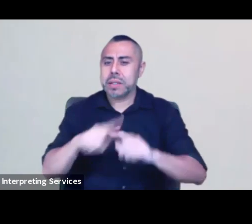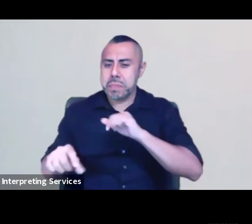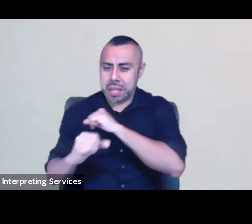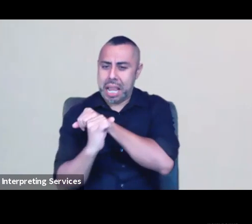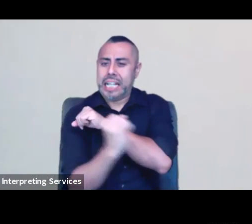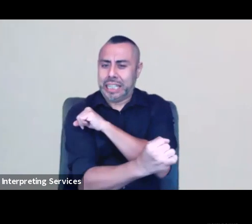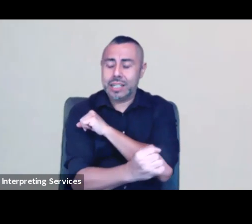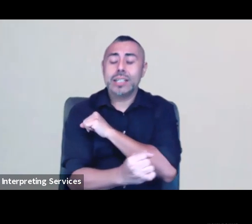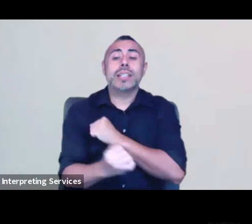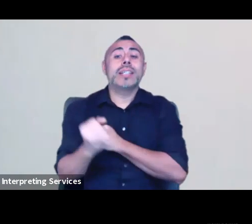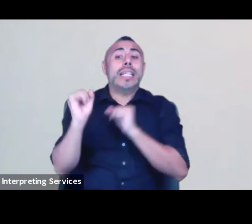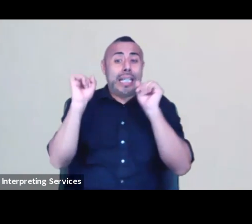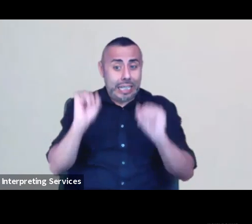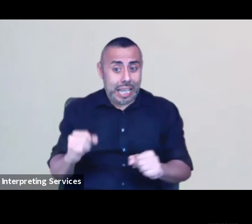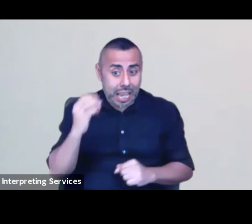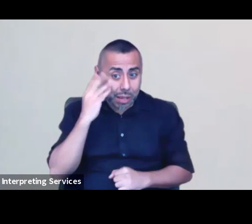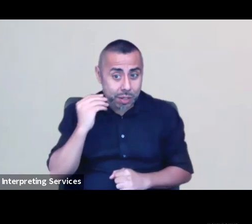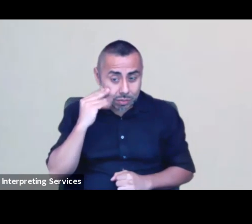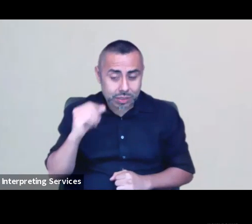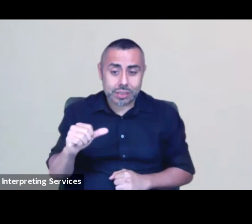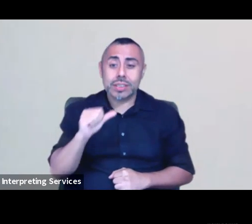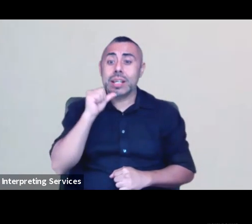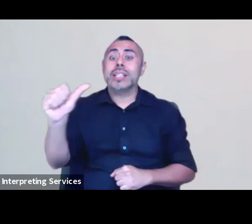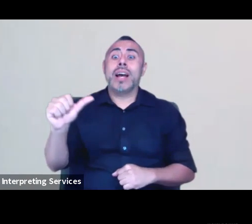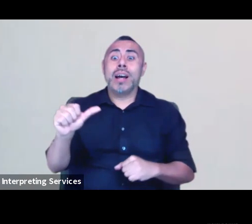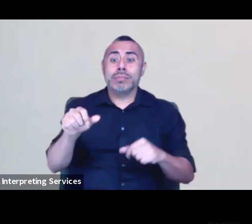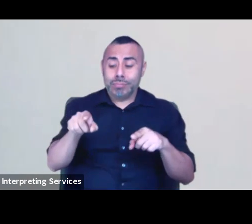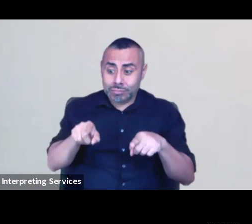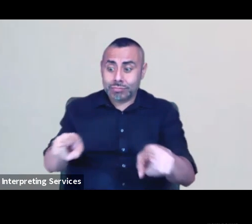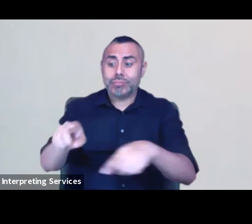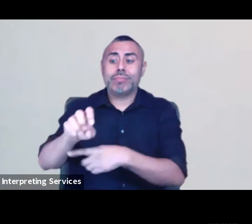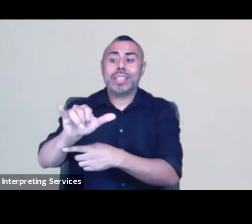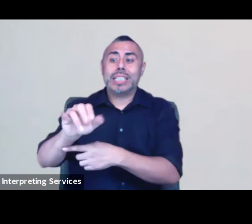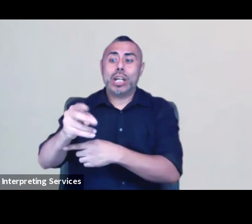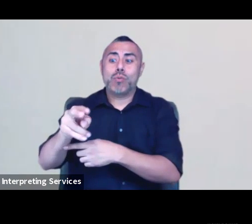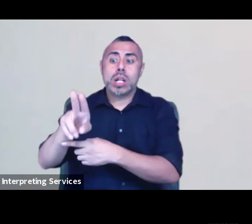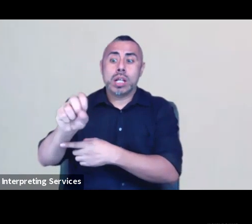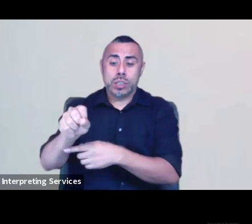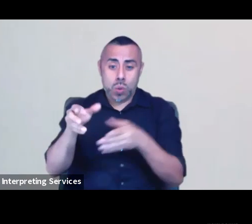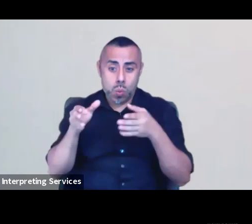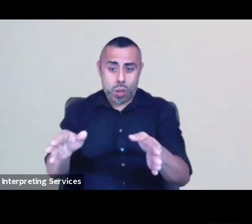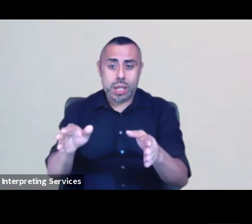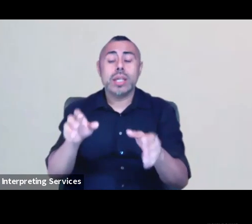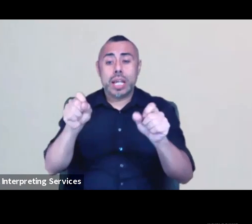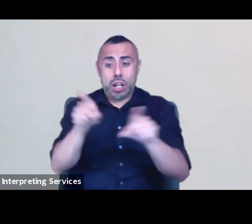in a synchronous way or in a live way. So it can be live streaming or can perhaps be content